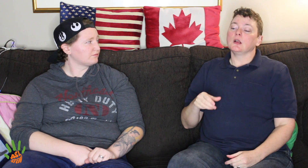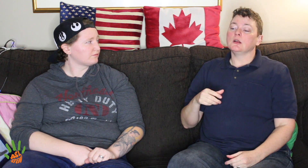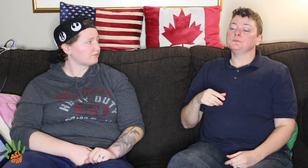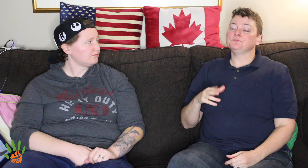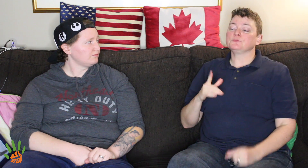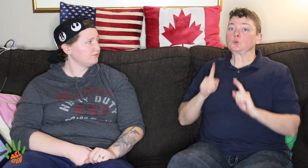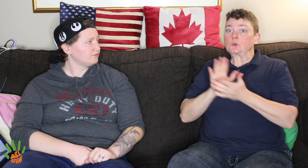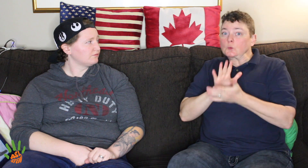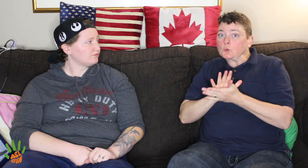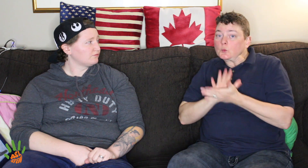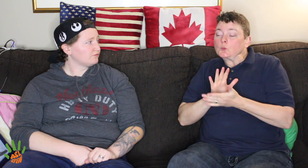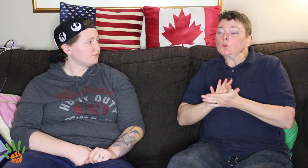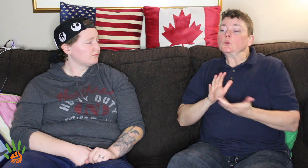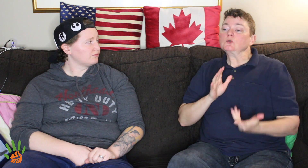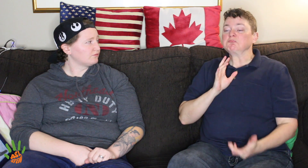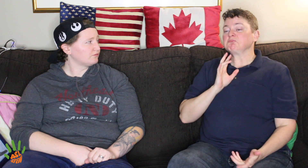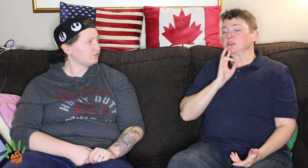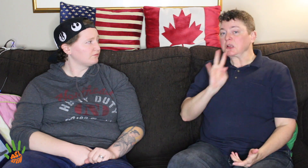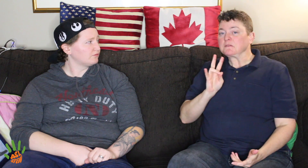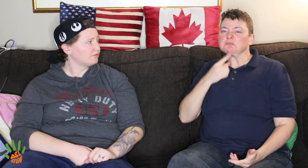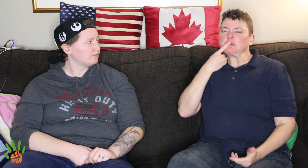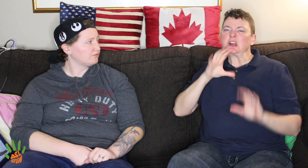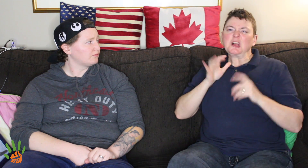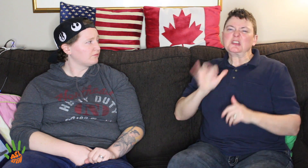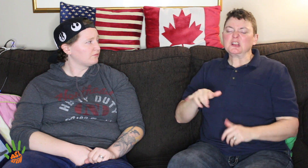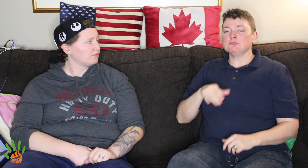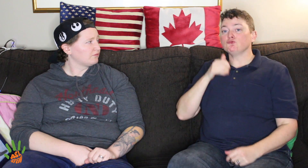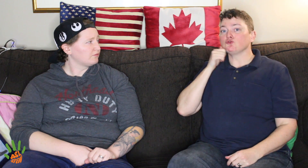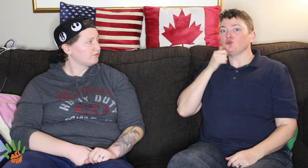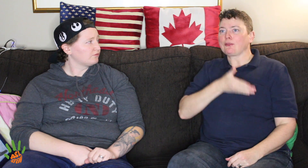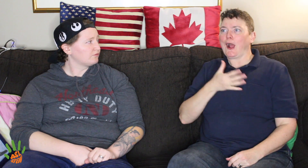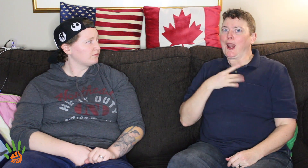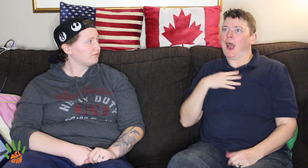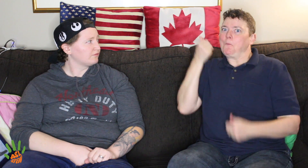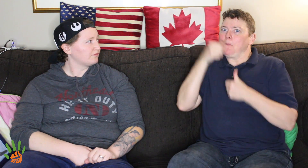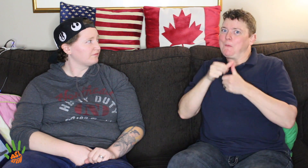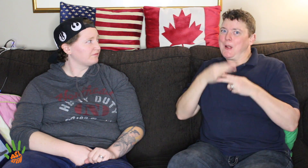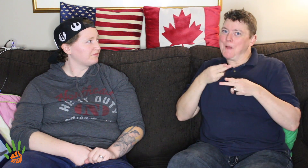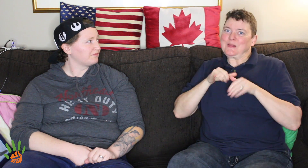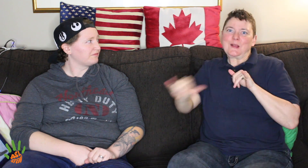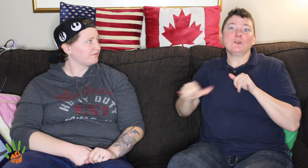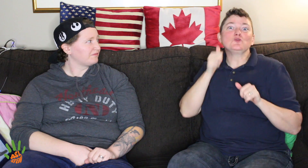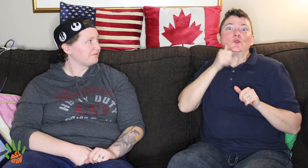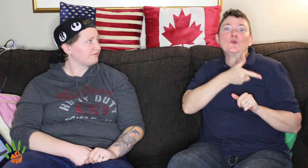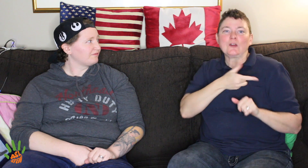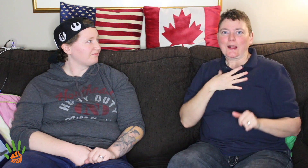I attended school and I was about seven at that time. I remember there was one girl that I liked